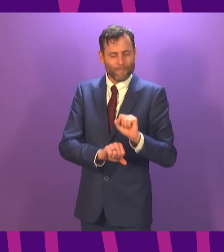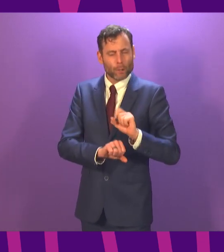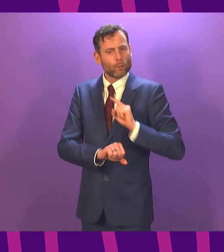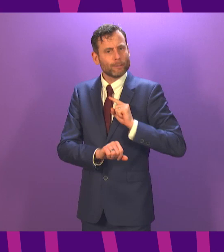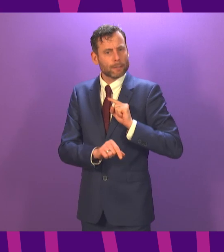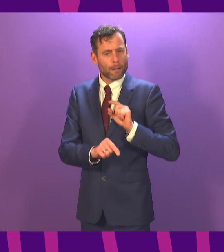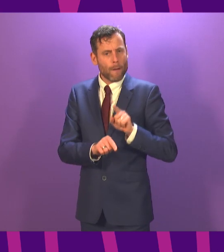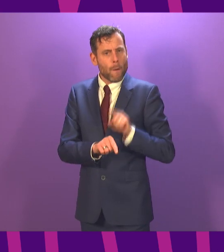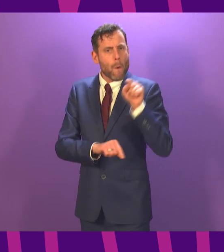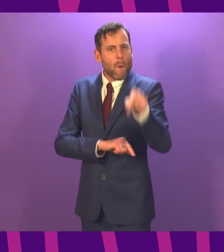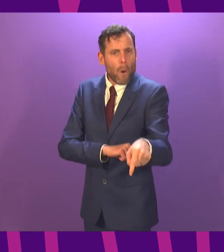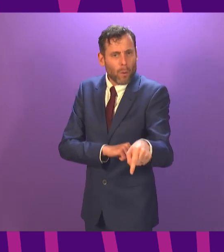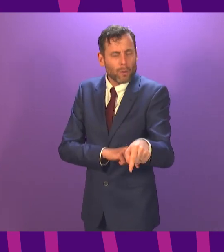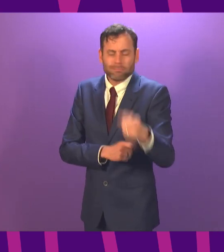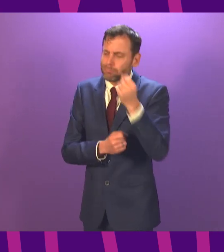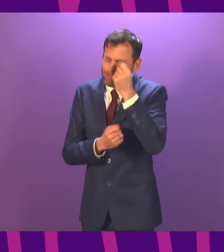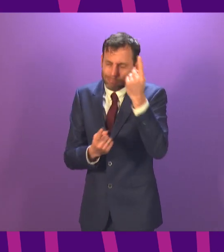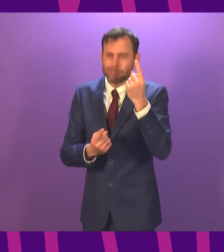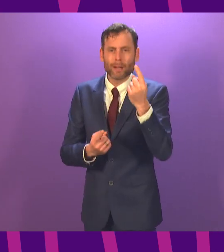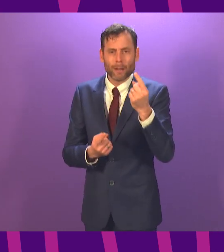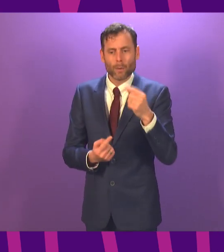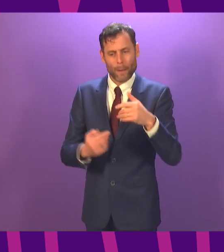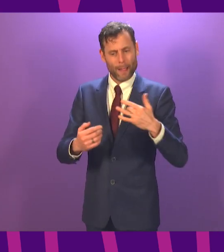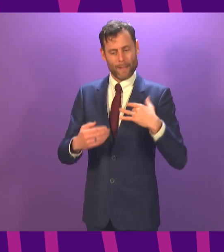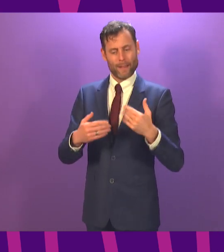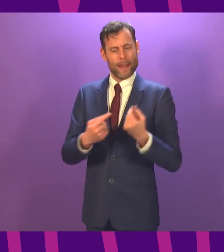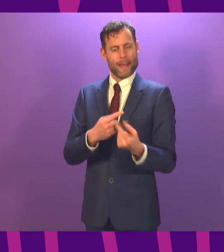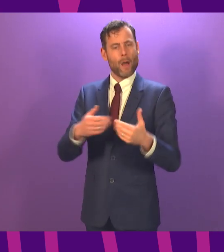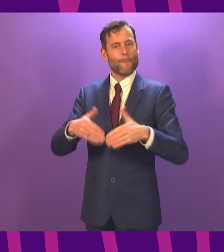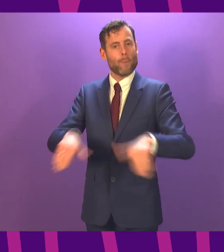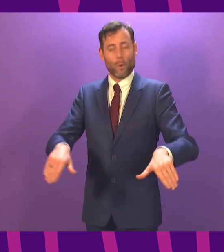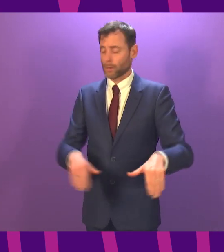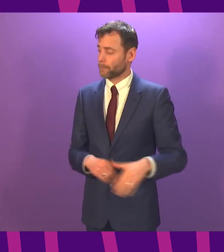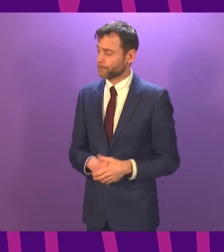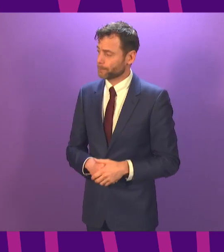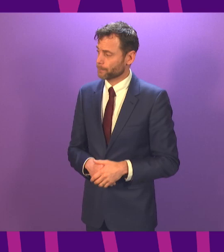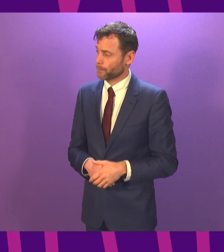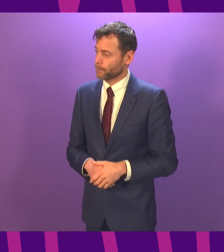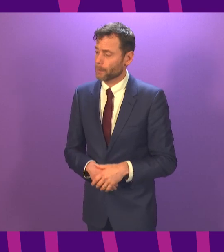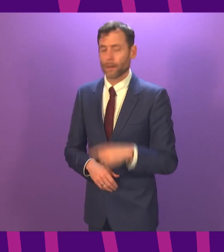which borderers find themselves? Will she ask the Scottish Government to issue specific